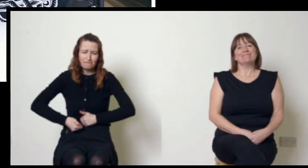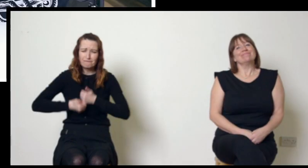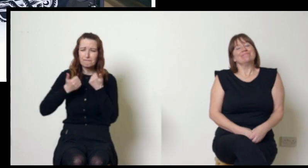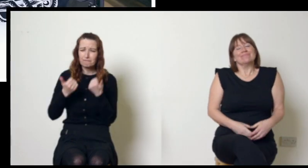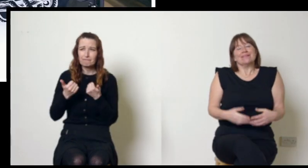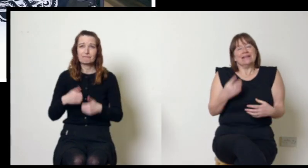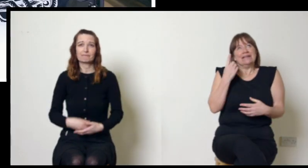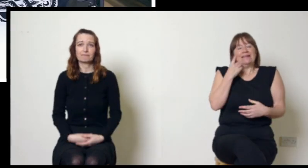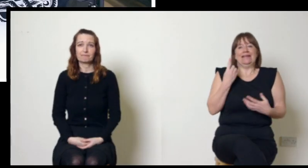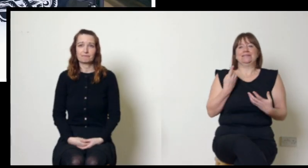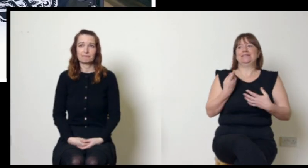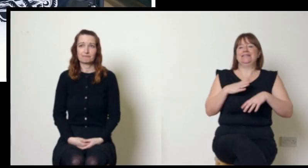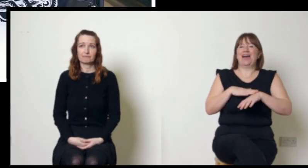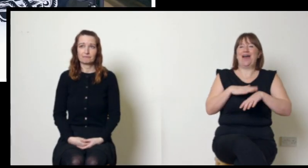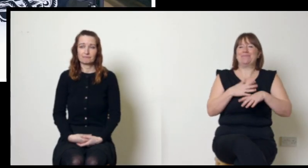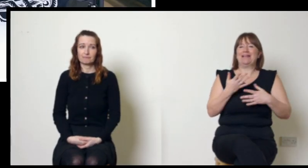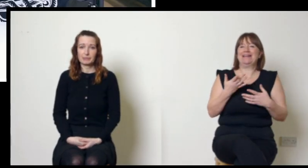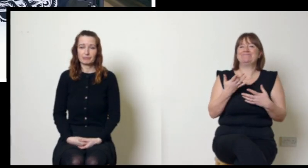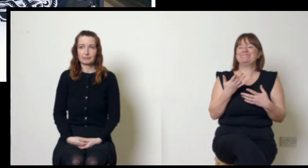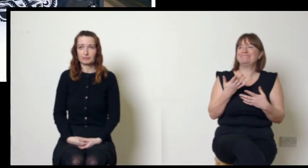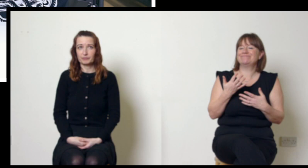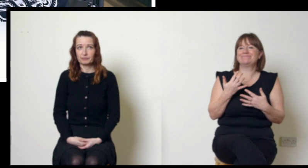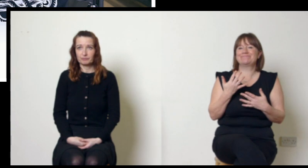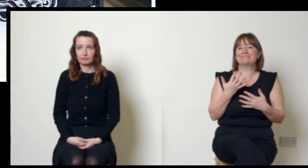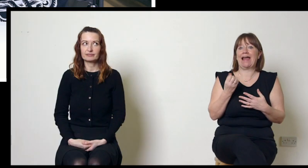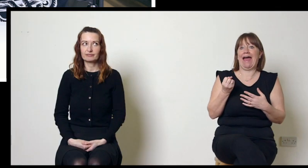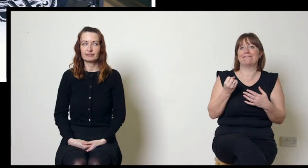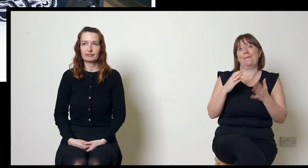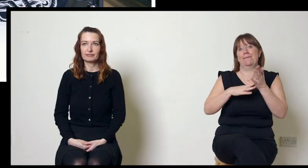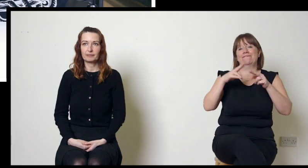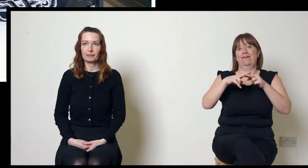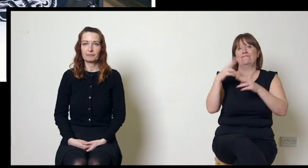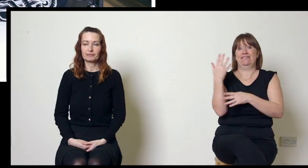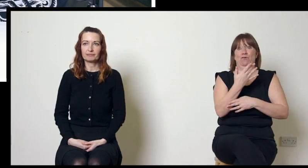But I think there's been moments where we've kind of gone, Yeah, you know, we have Millfield Festival. We used to do Millfield Festival every year